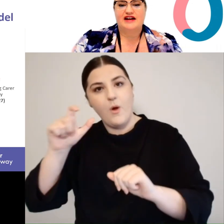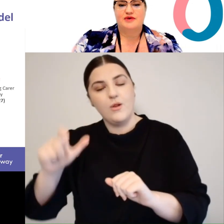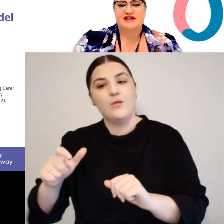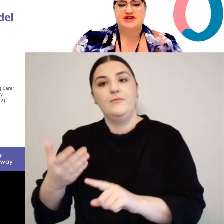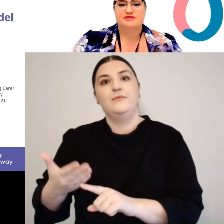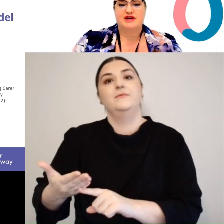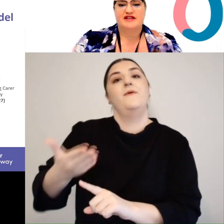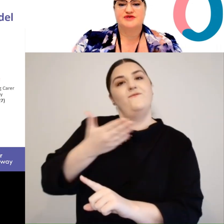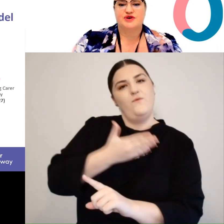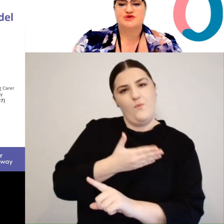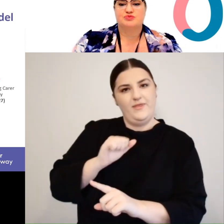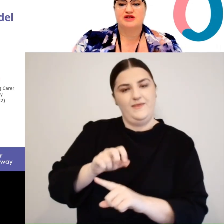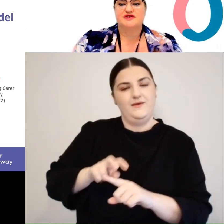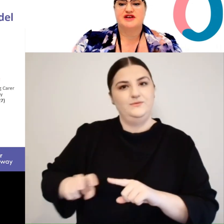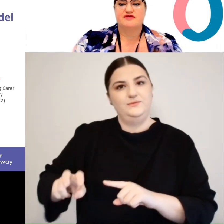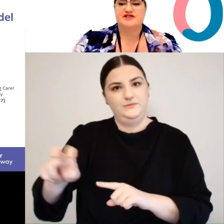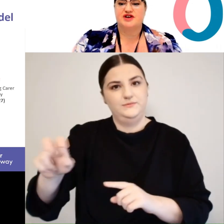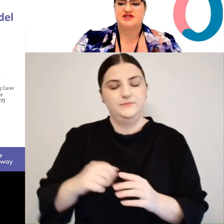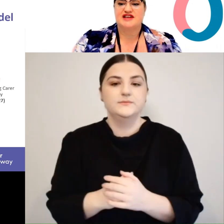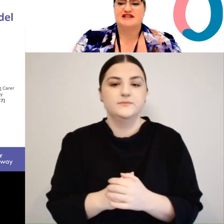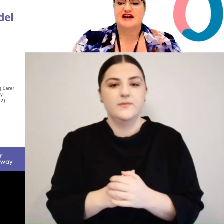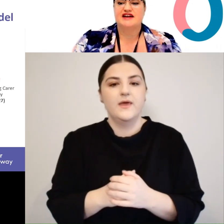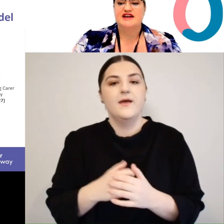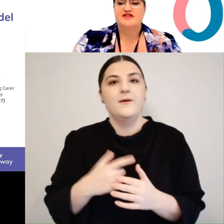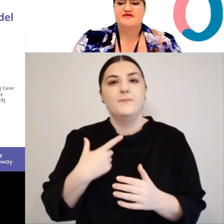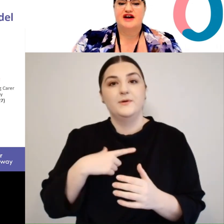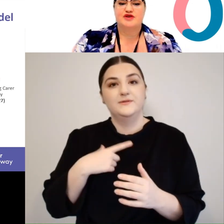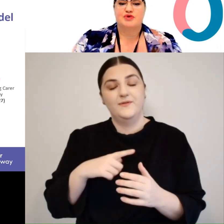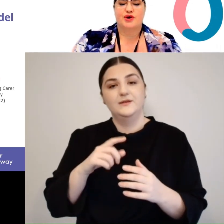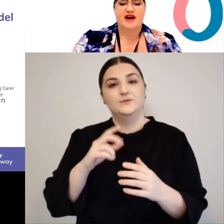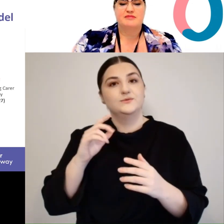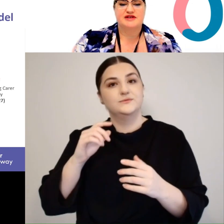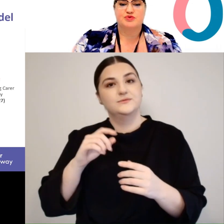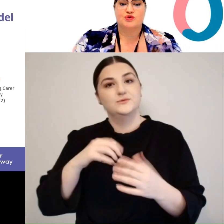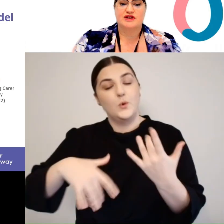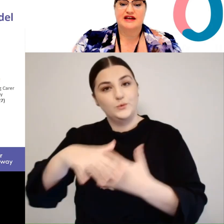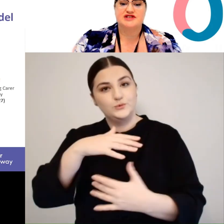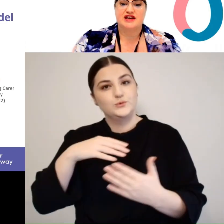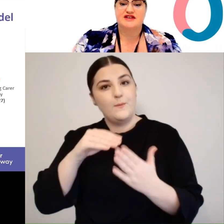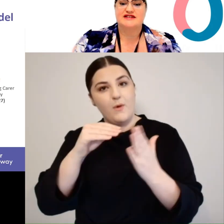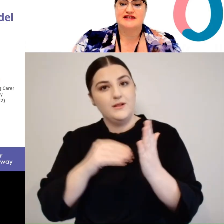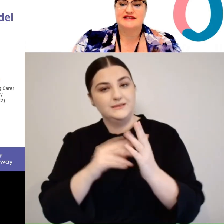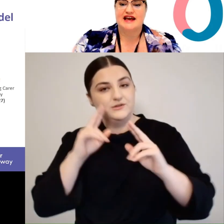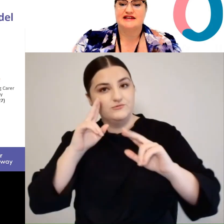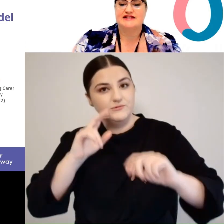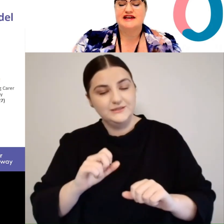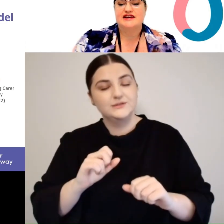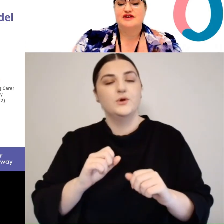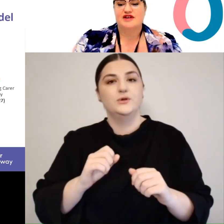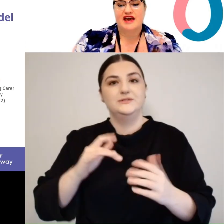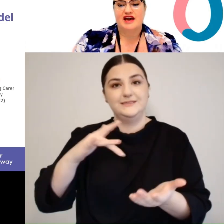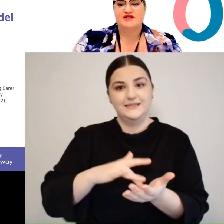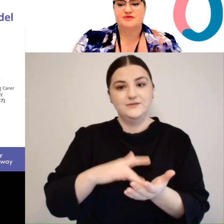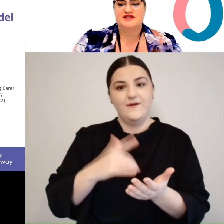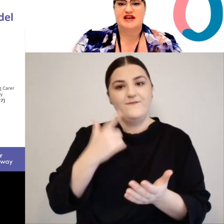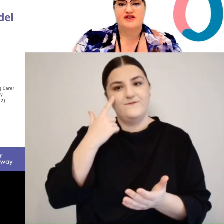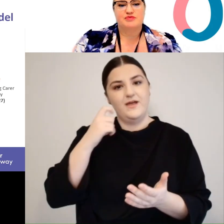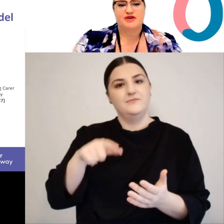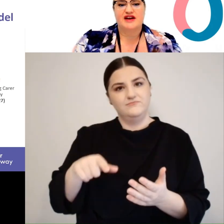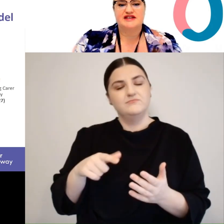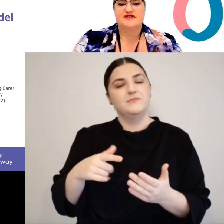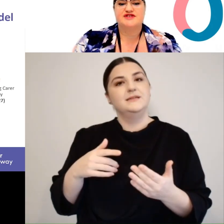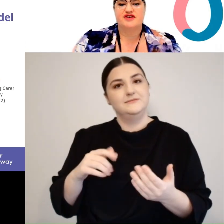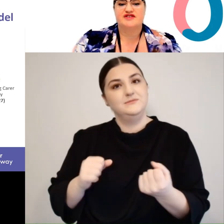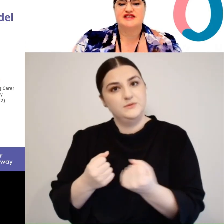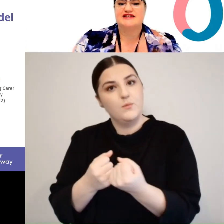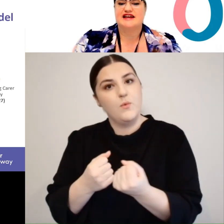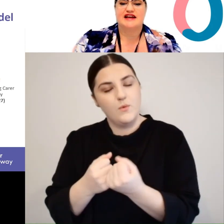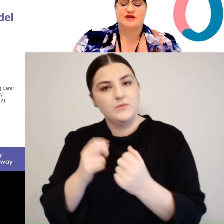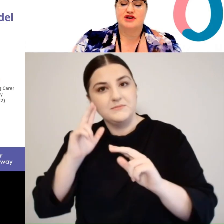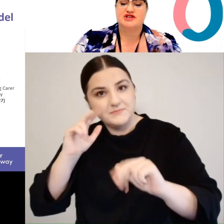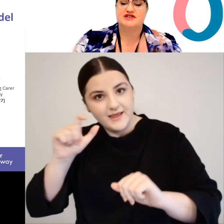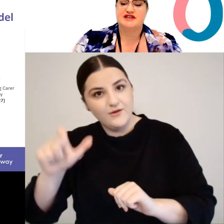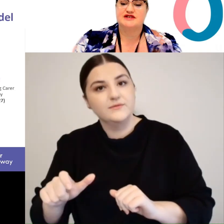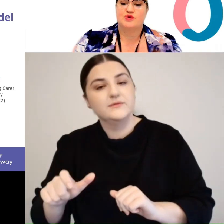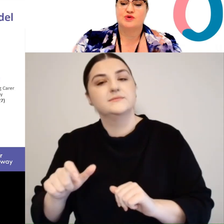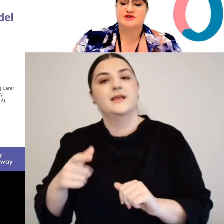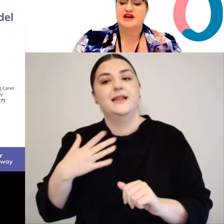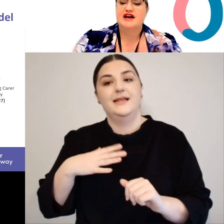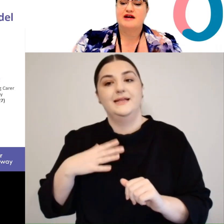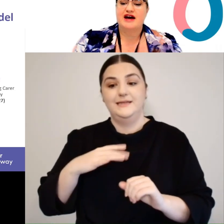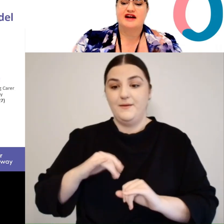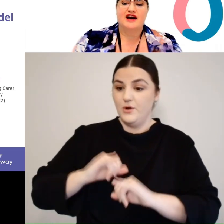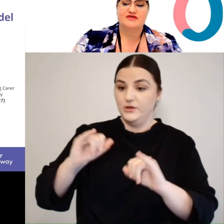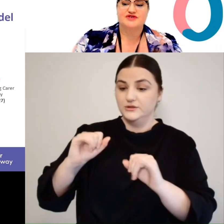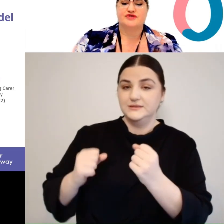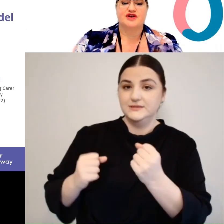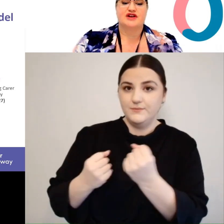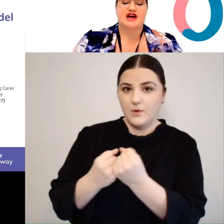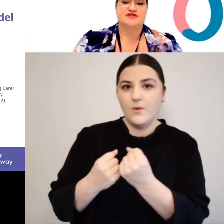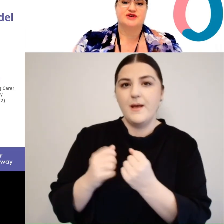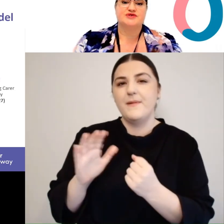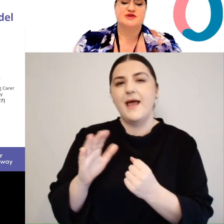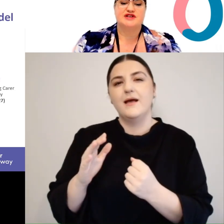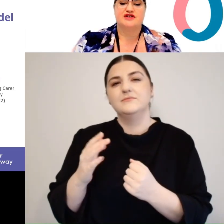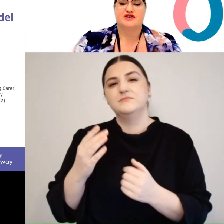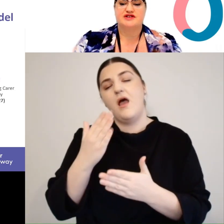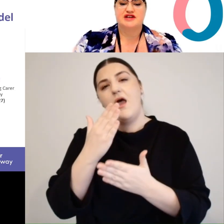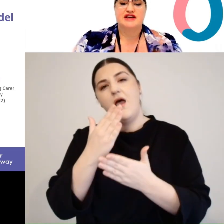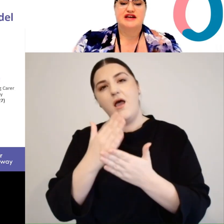An evaluation by the Social Policy Research Centre found the program has broadly achieved this intent, with carers receiving preventative services needing emergency support about half as often as those who did not.